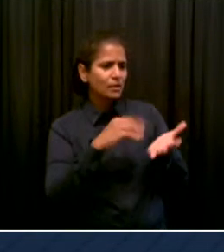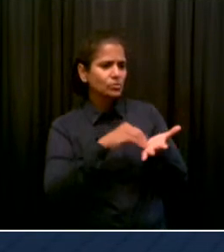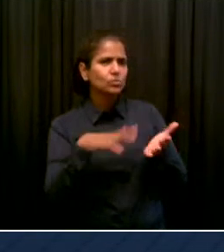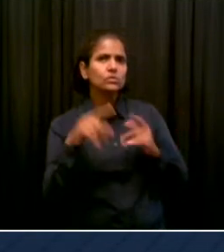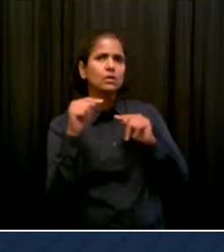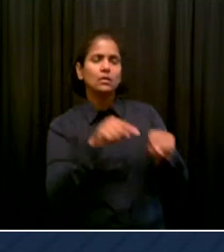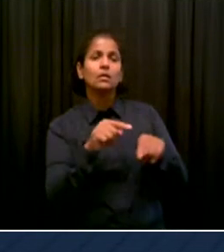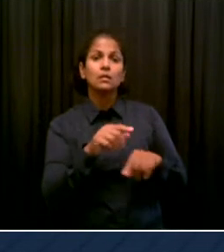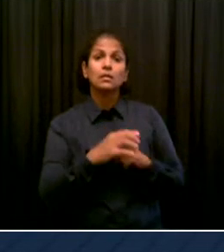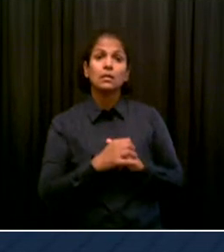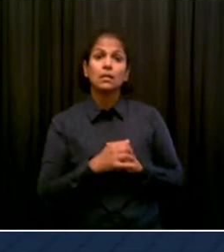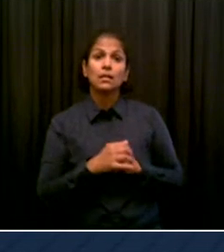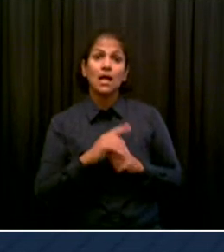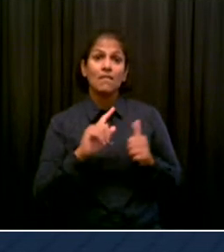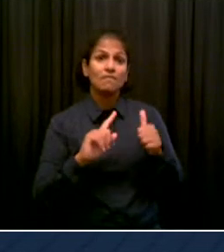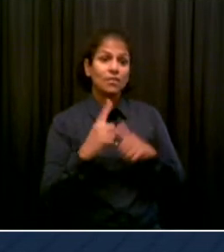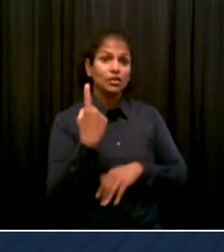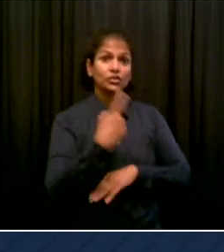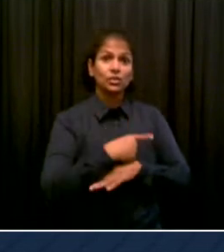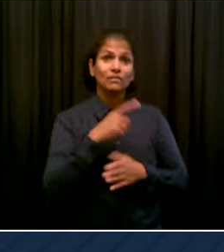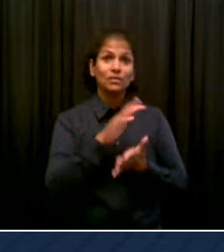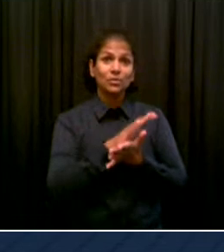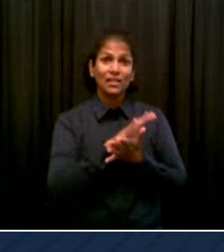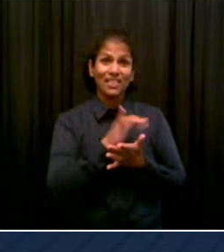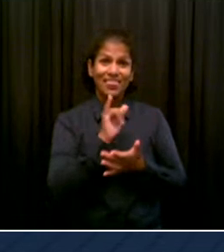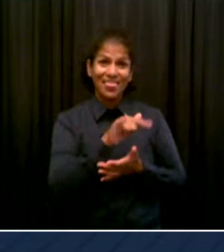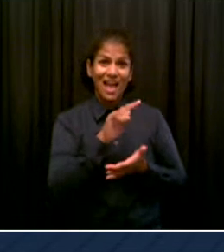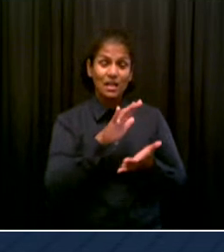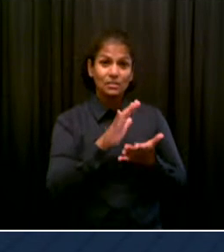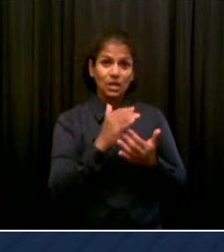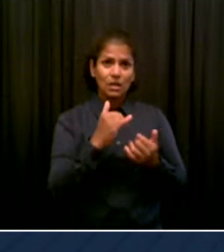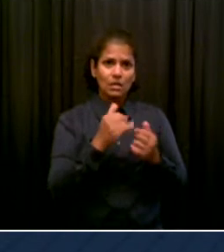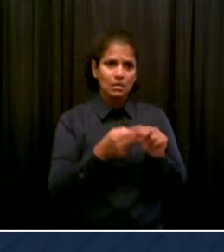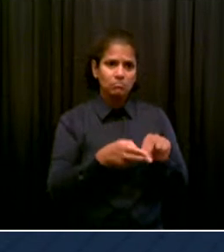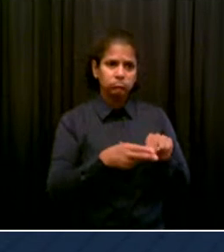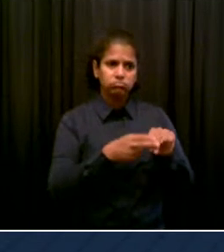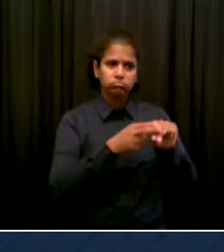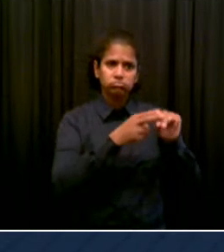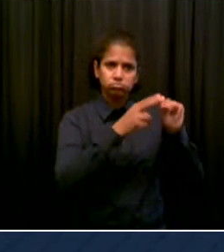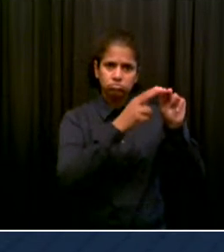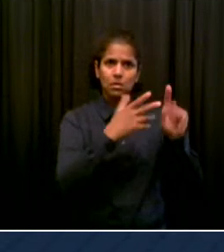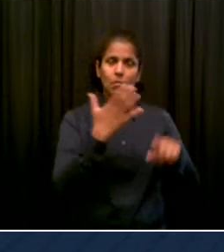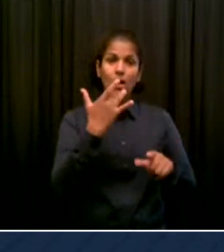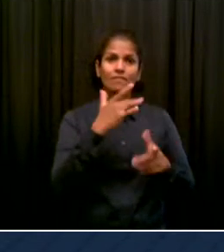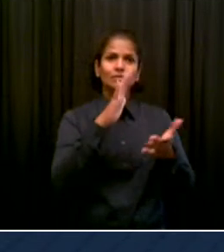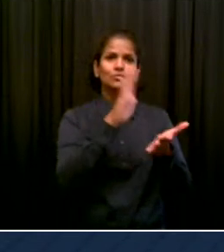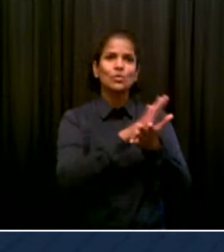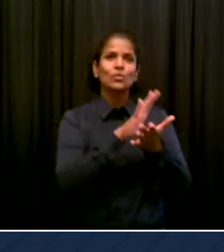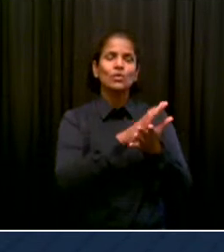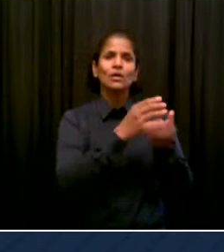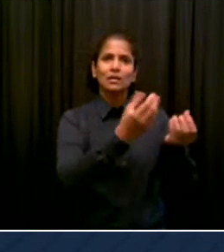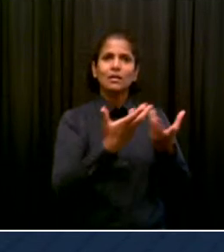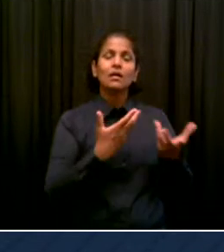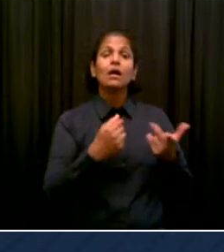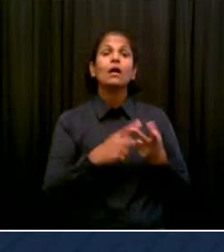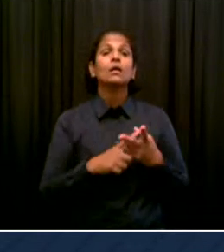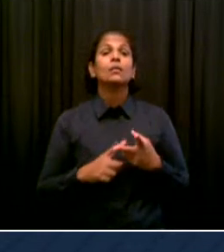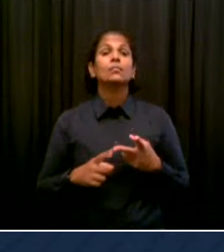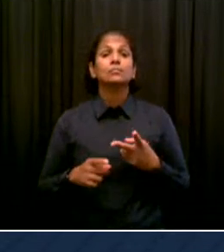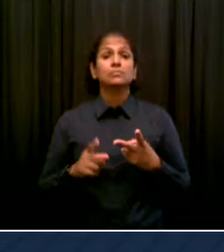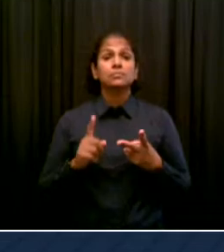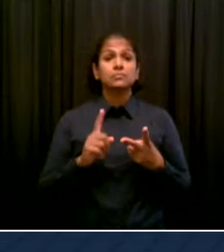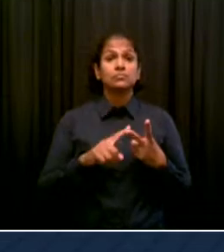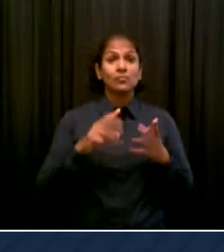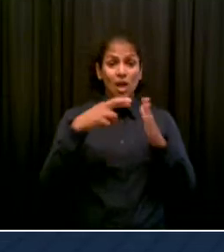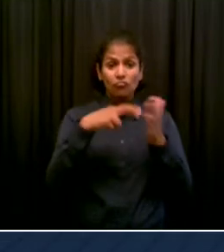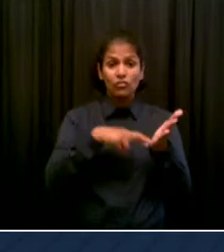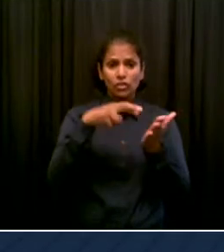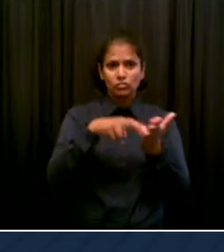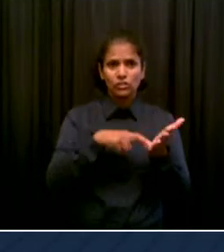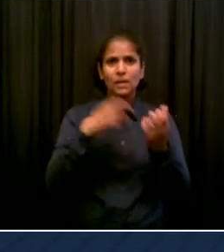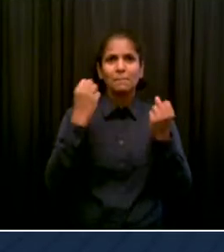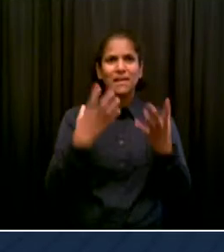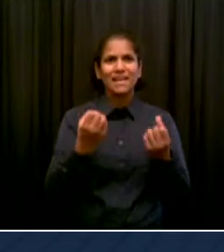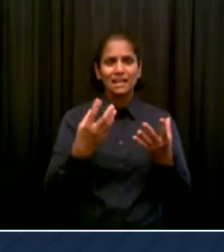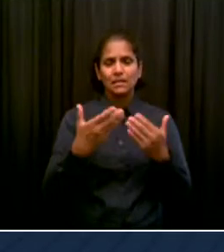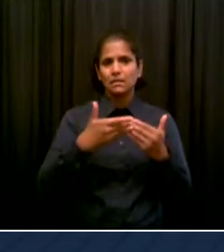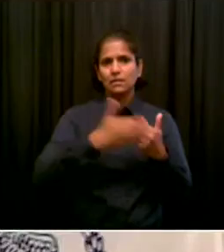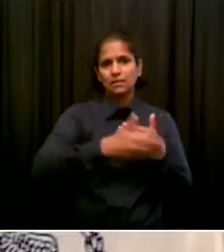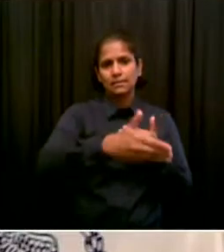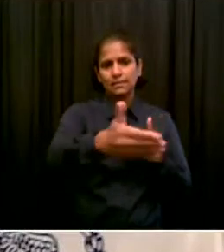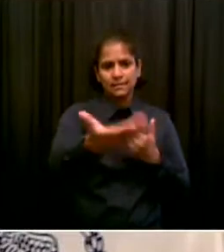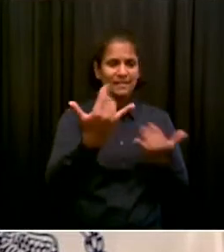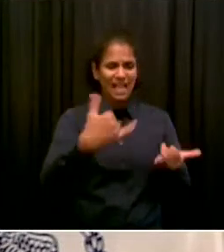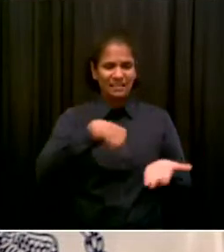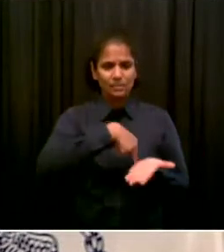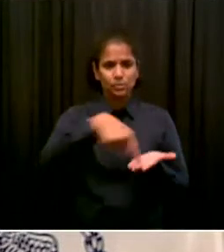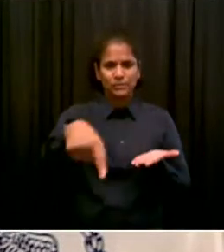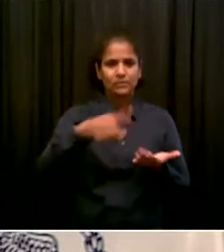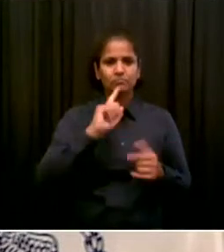GETTING THE NUMBER.